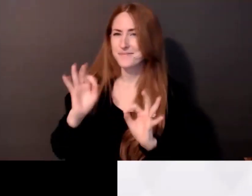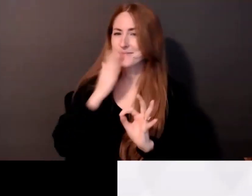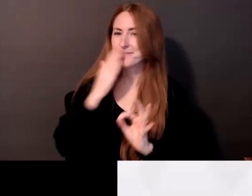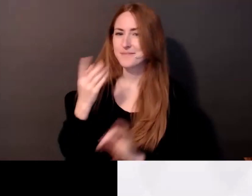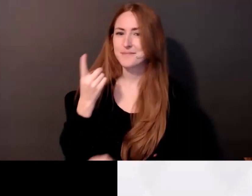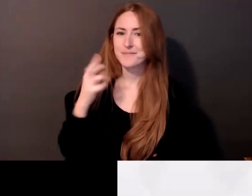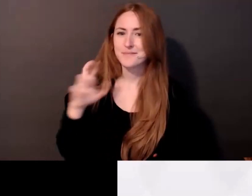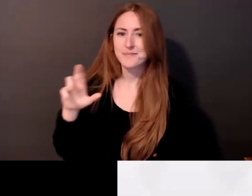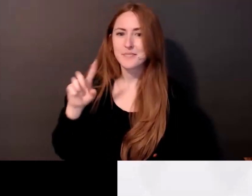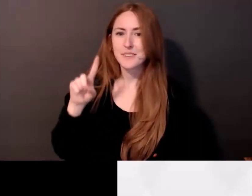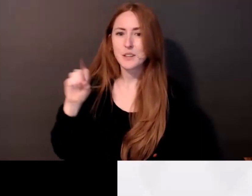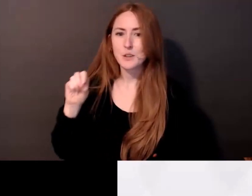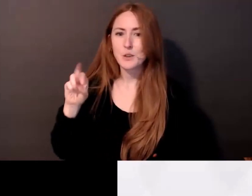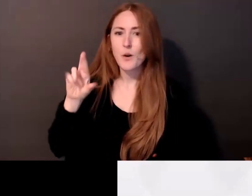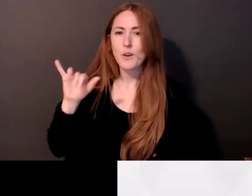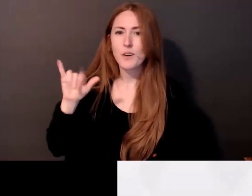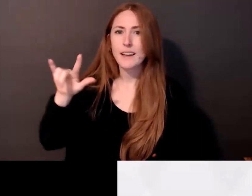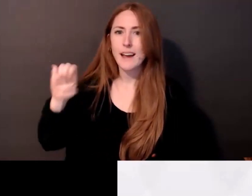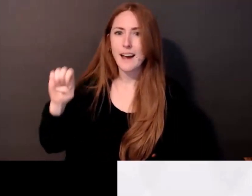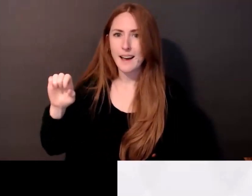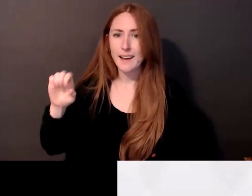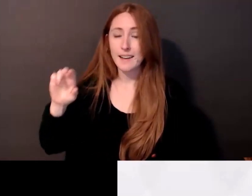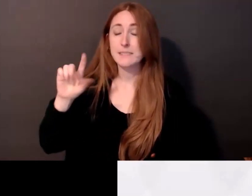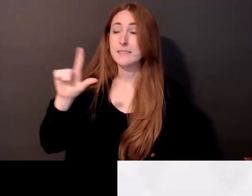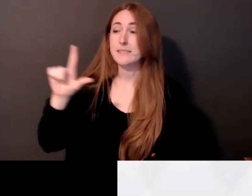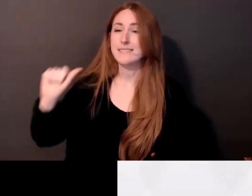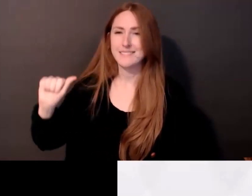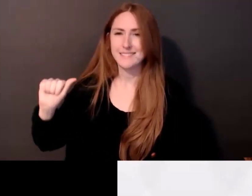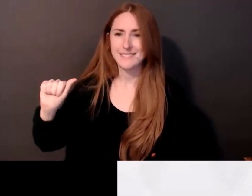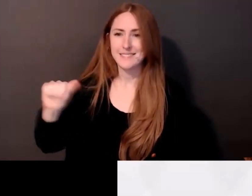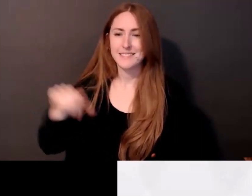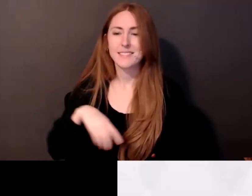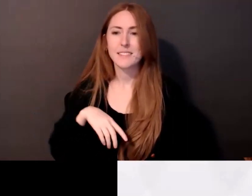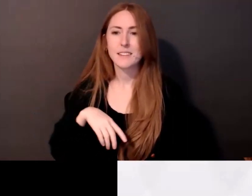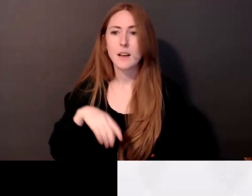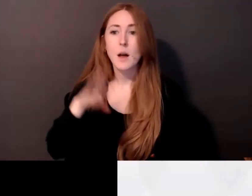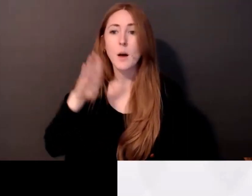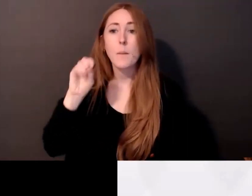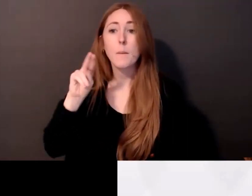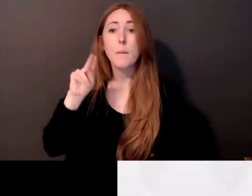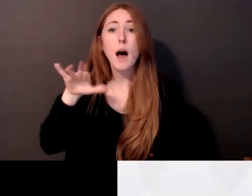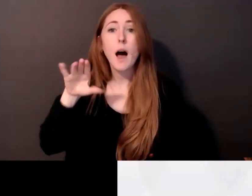So Bonnie is completely agreeing with you. "Pro tip: Email is not dead.